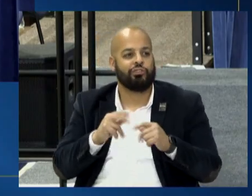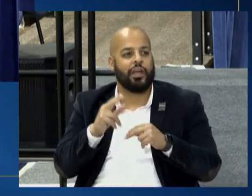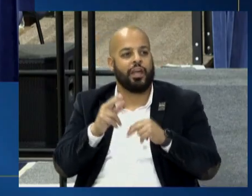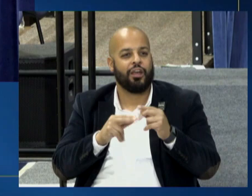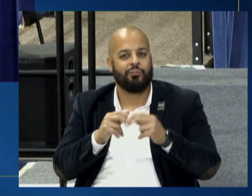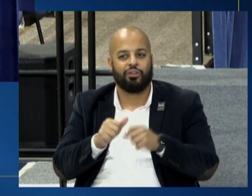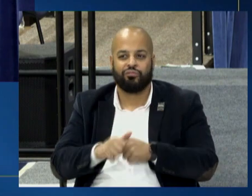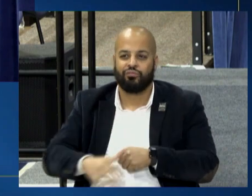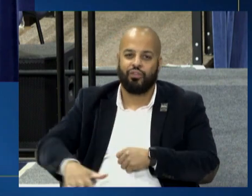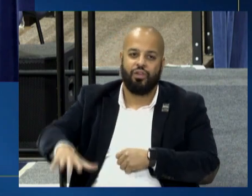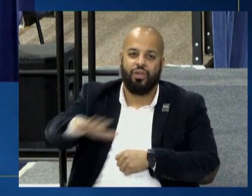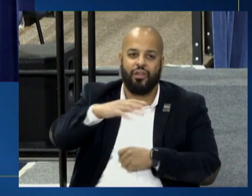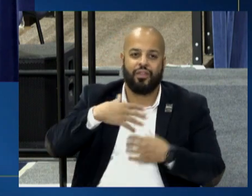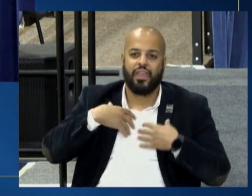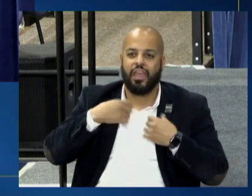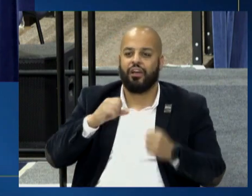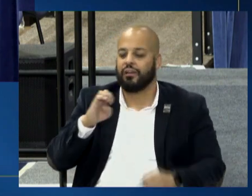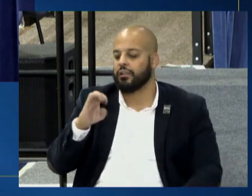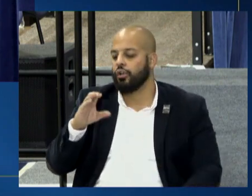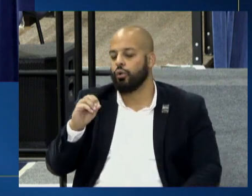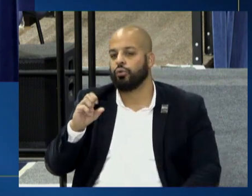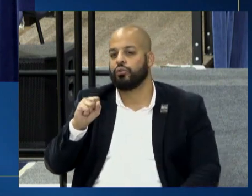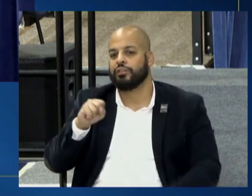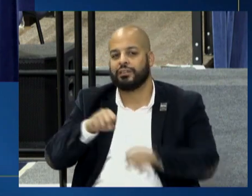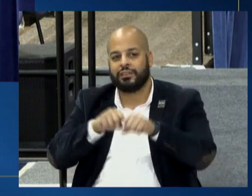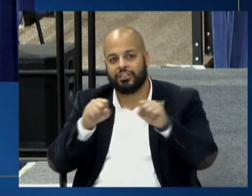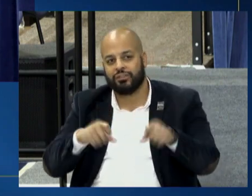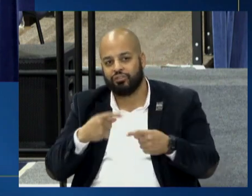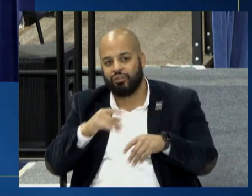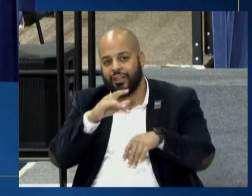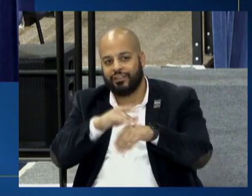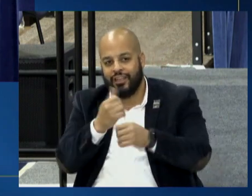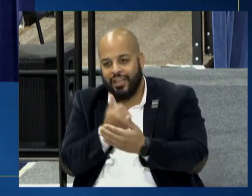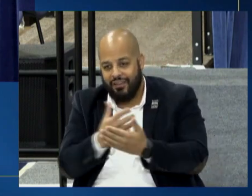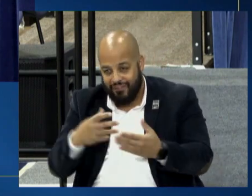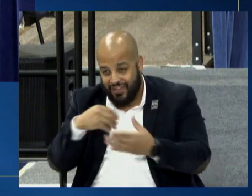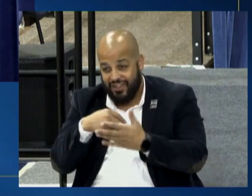health ecosystem to touch everything that would benefit our patients, our providers,